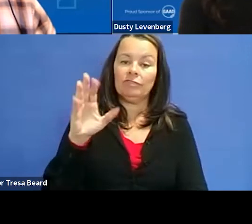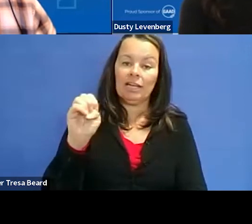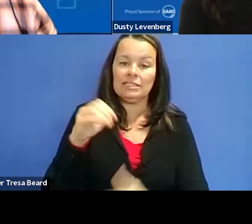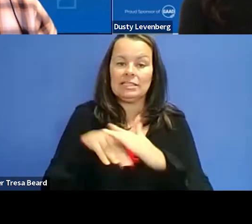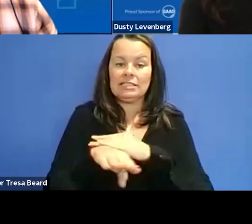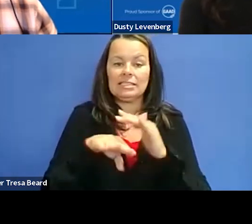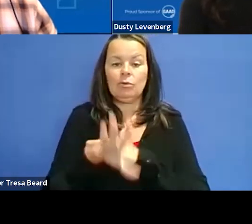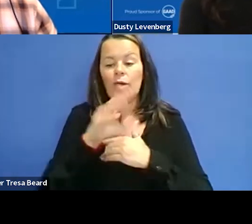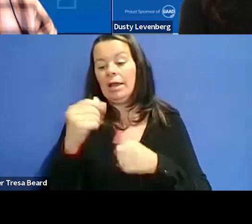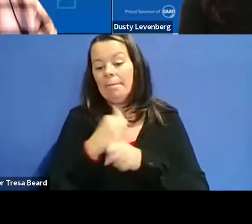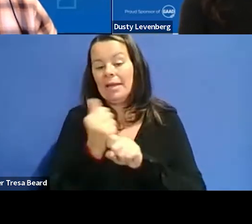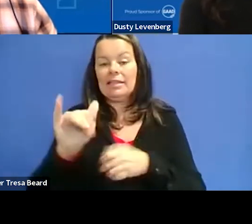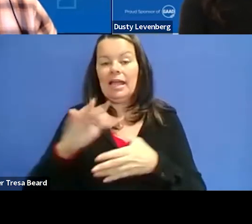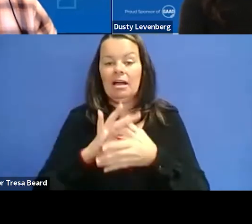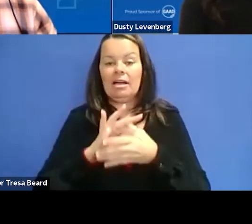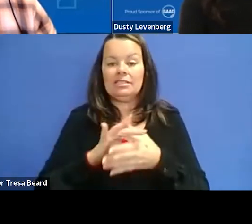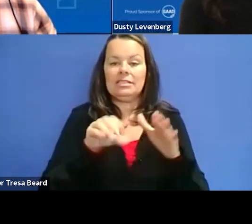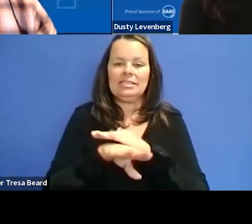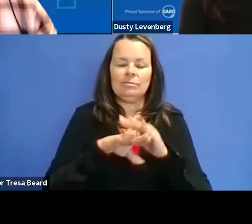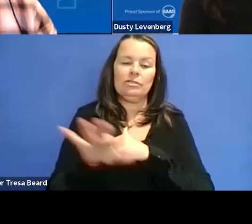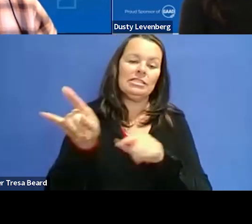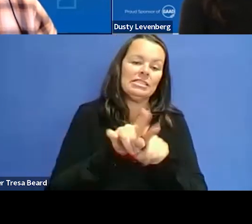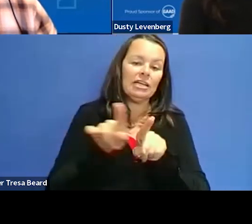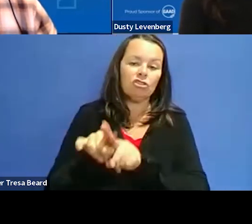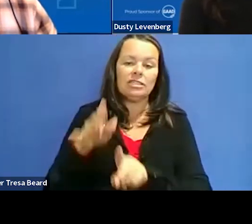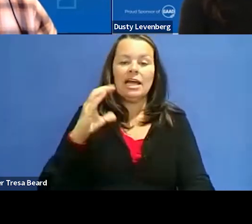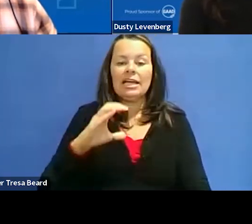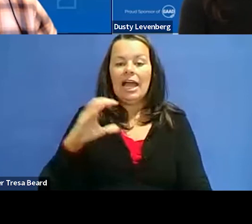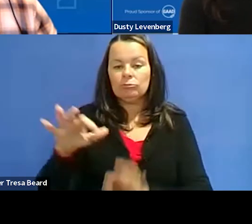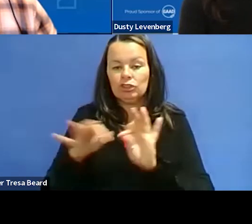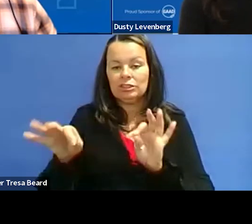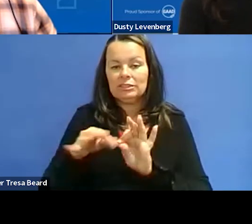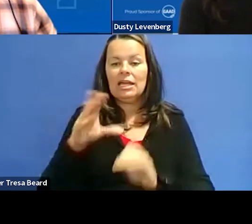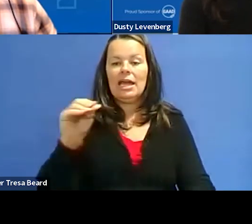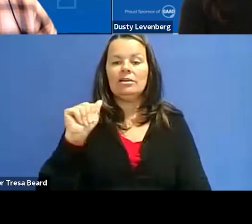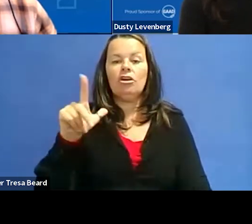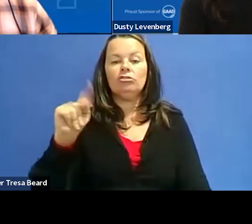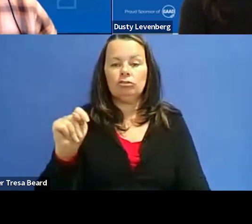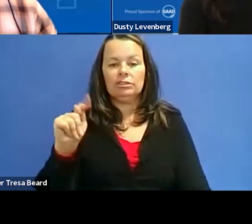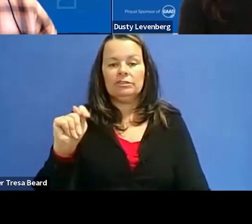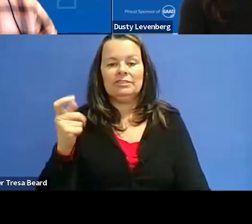Such as content -- such as captions and alternative text.